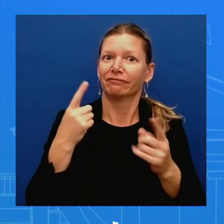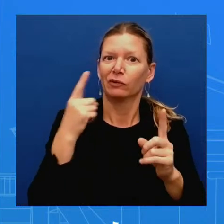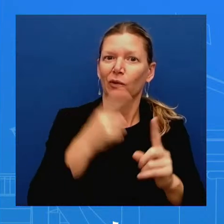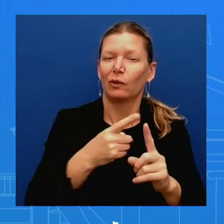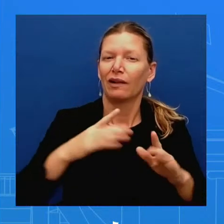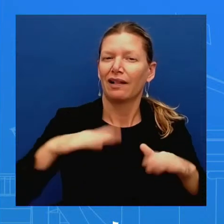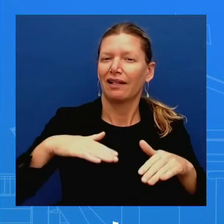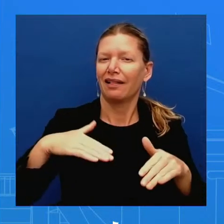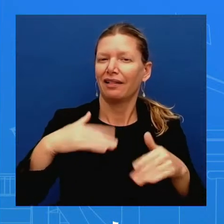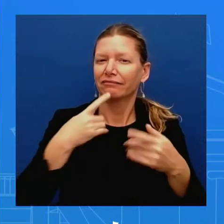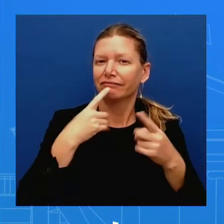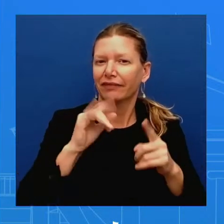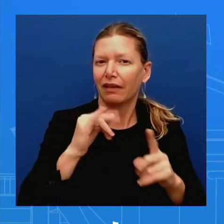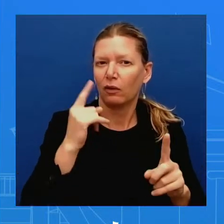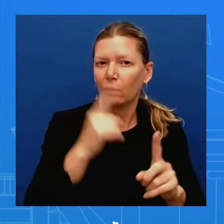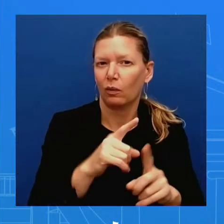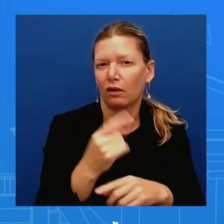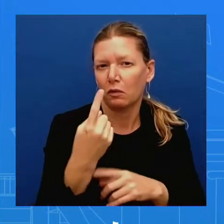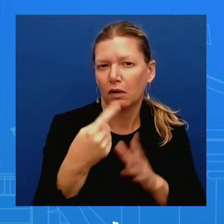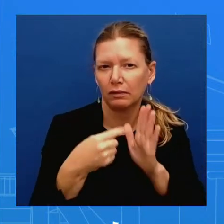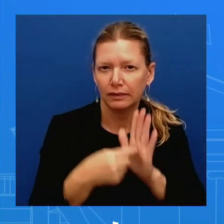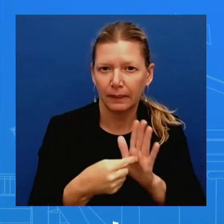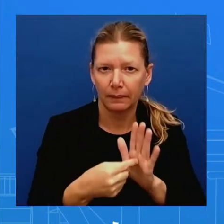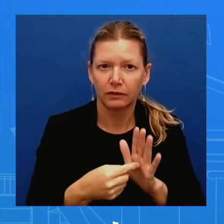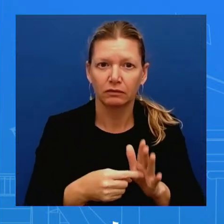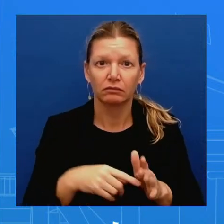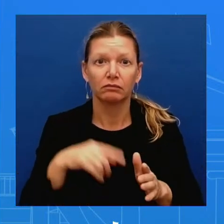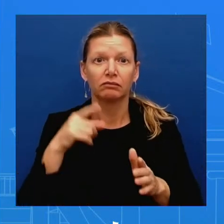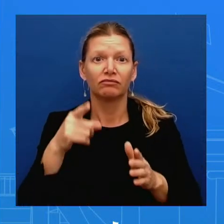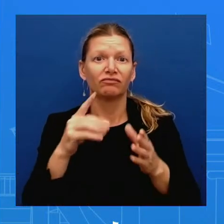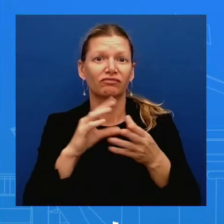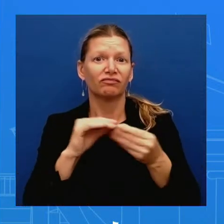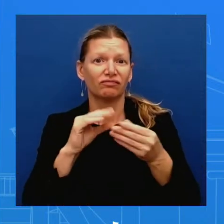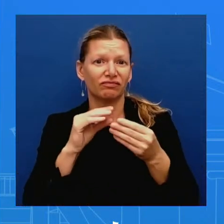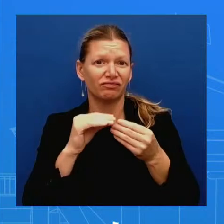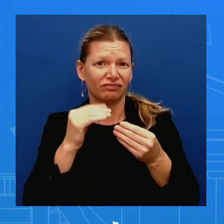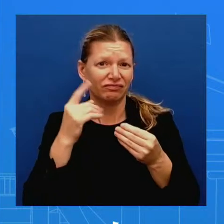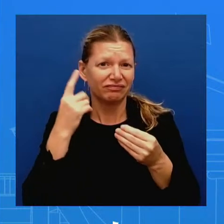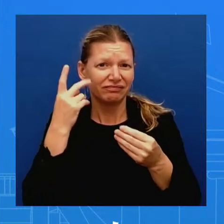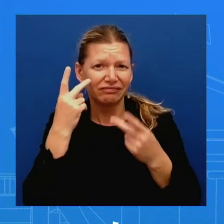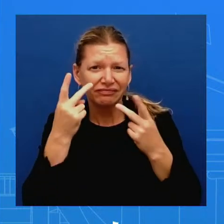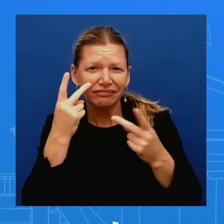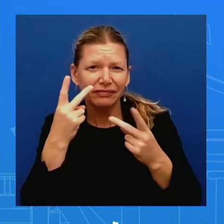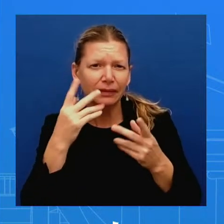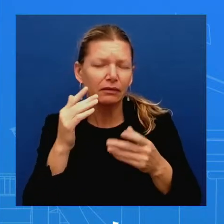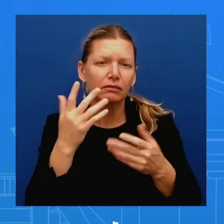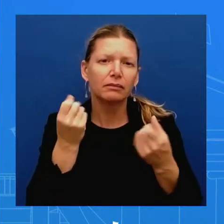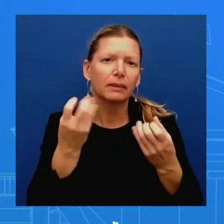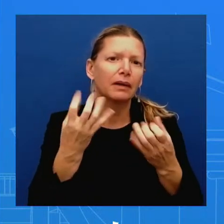The idea is that we all aspire to be a more perfect Union, which means that it -- it's -- every once in a while,